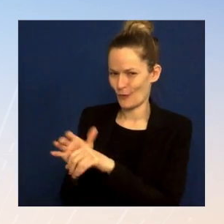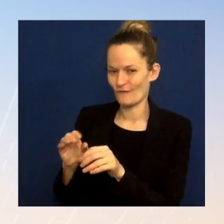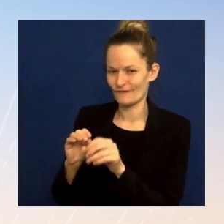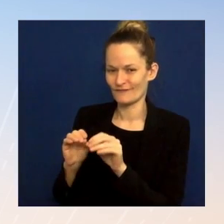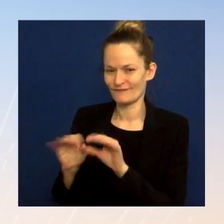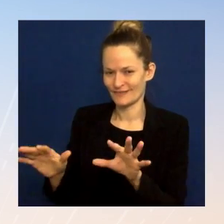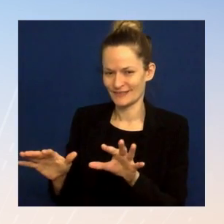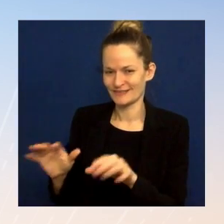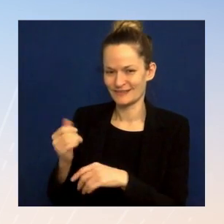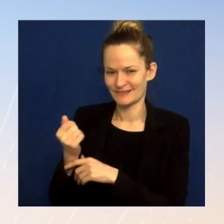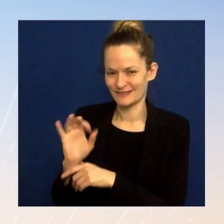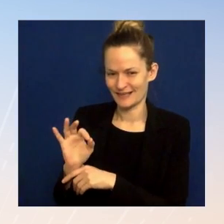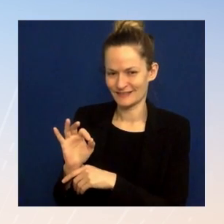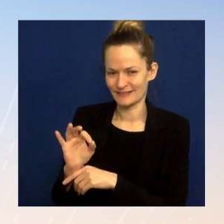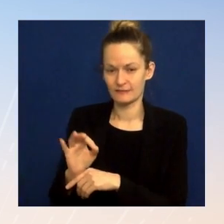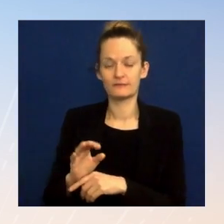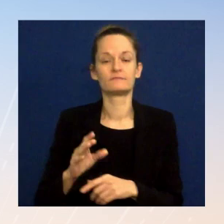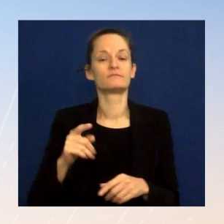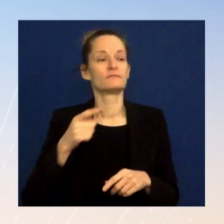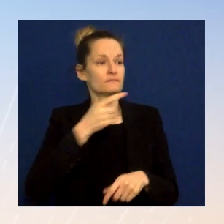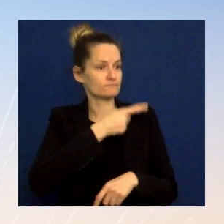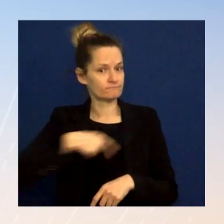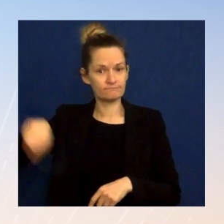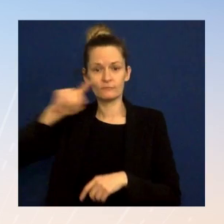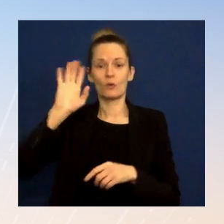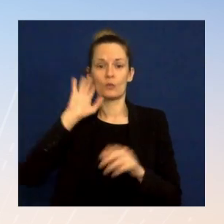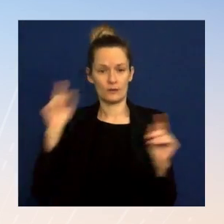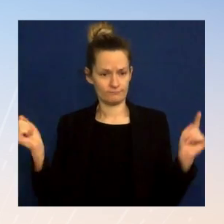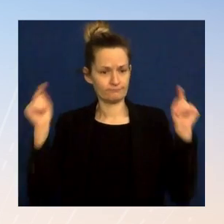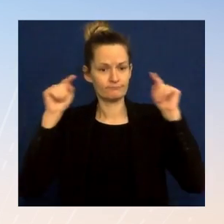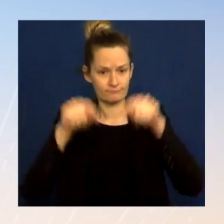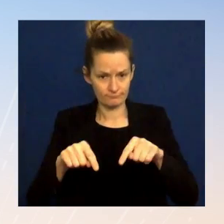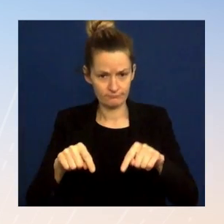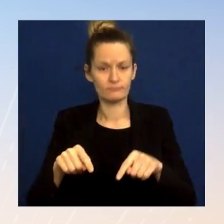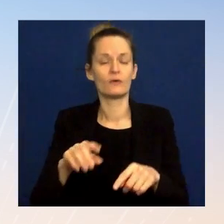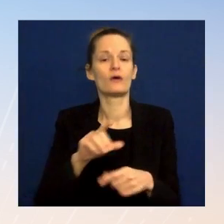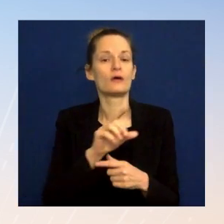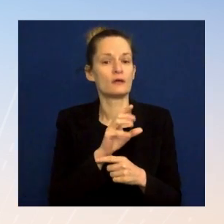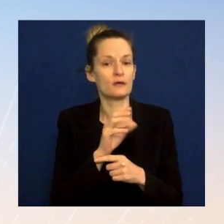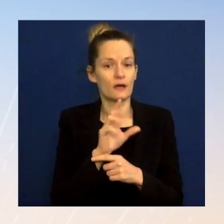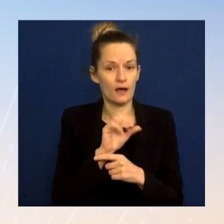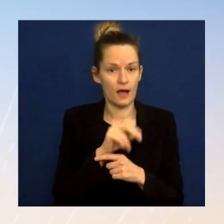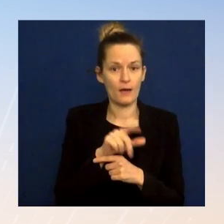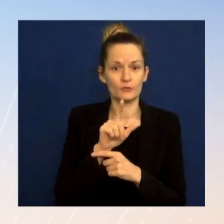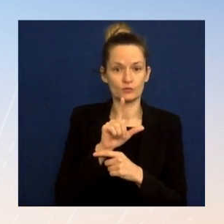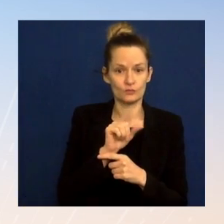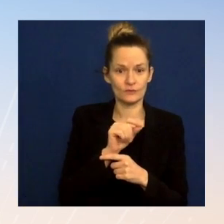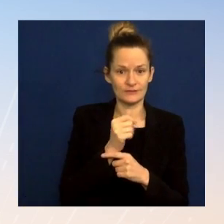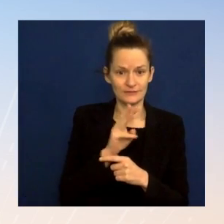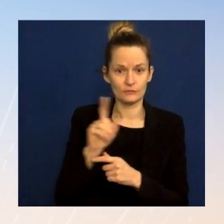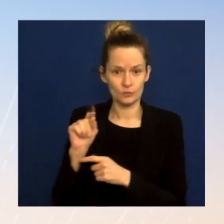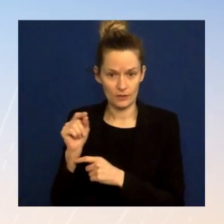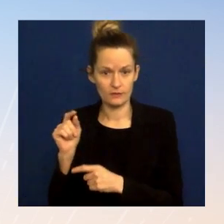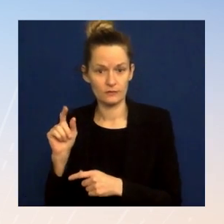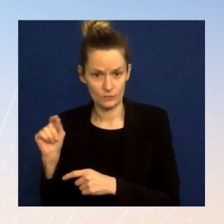driving the agenda, shaping the agenda as it relates to these significant international issues.